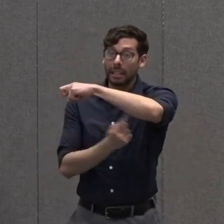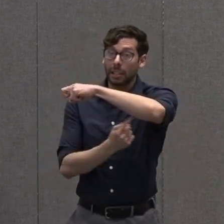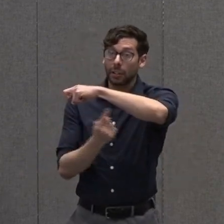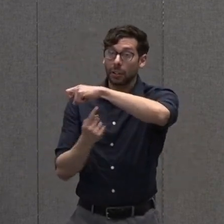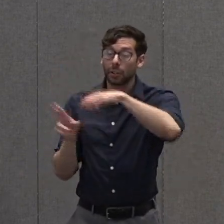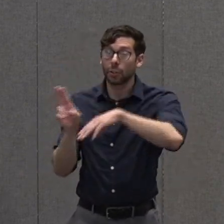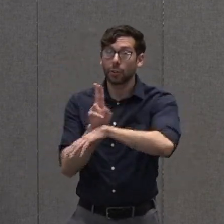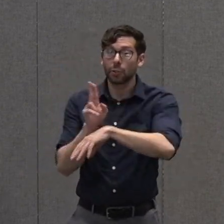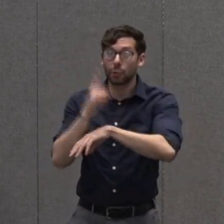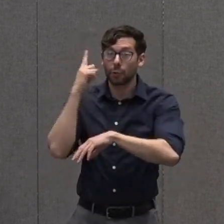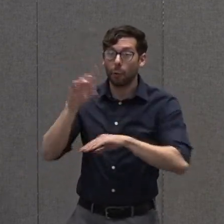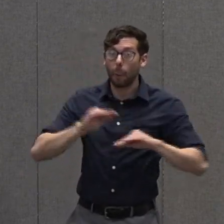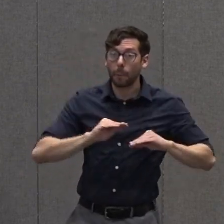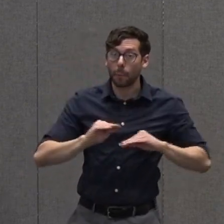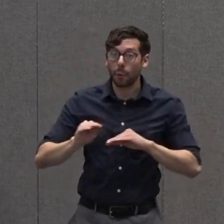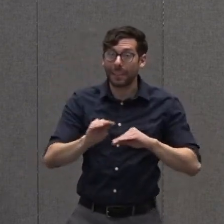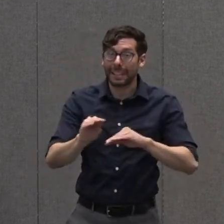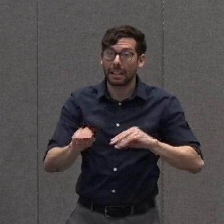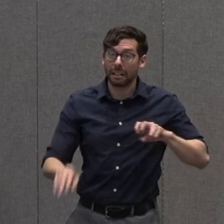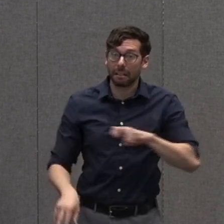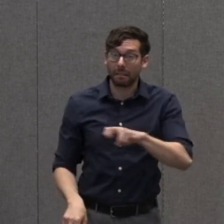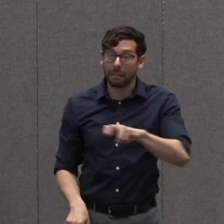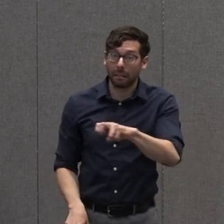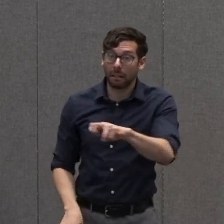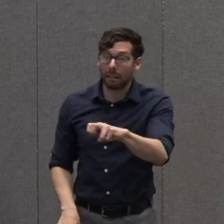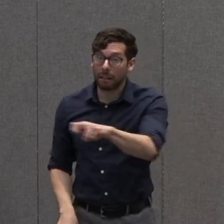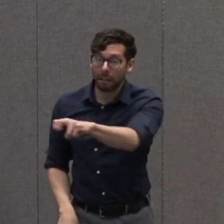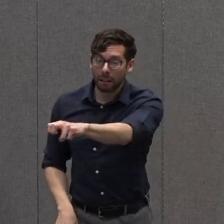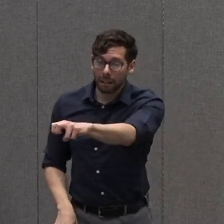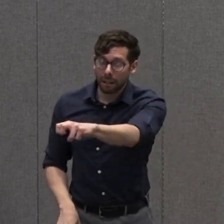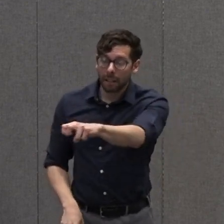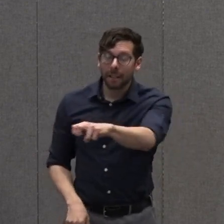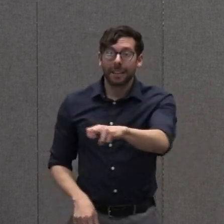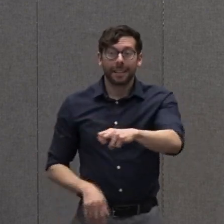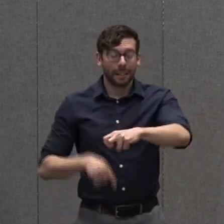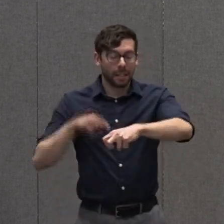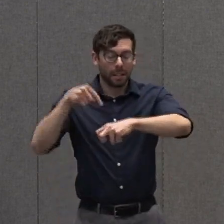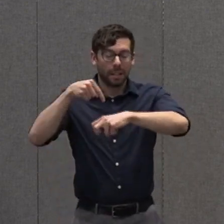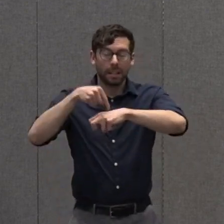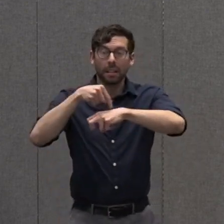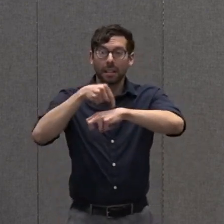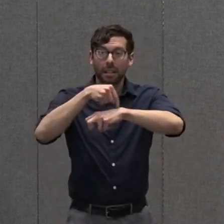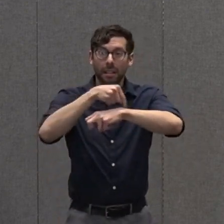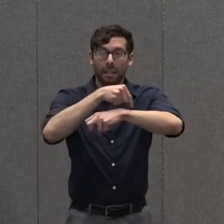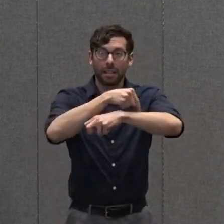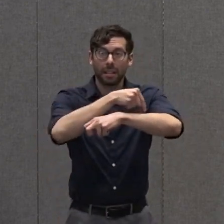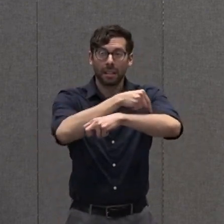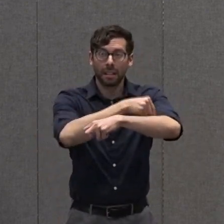The scales on top of this snake, and most rattlesnakes, are keeled, they have a little ridge down each scale,